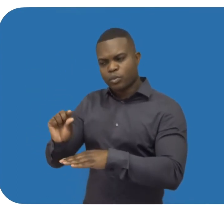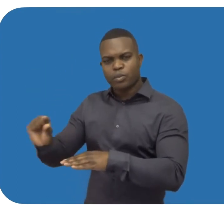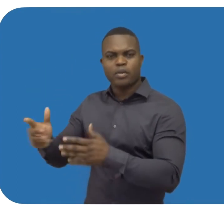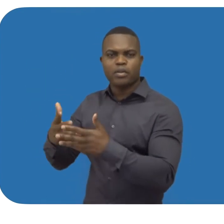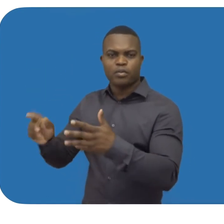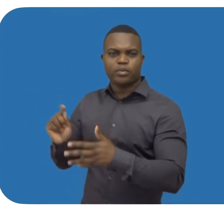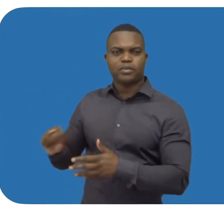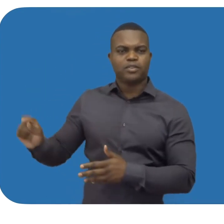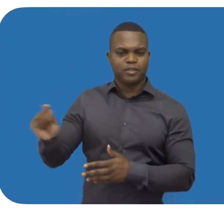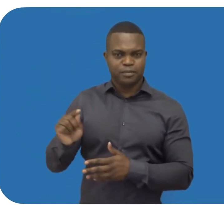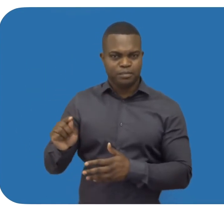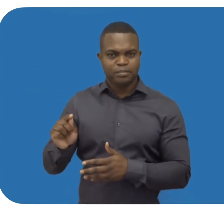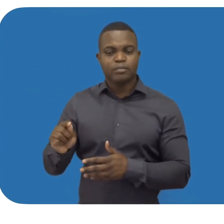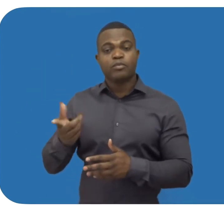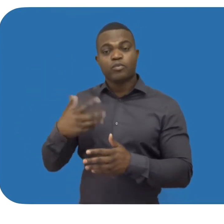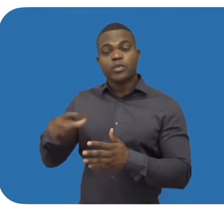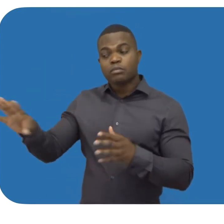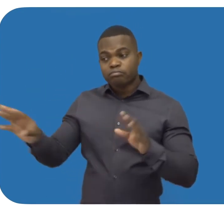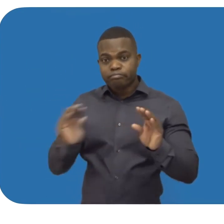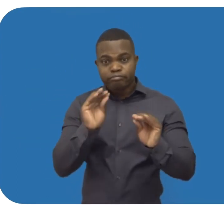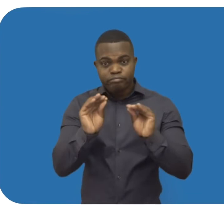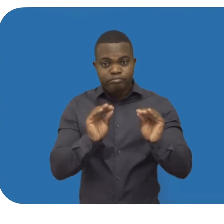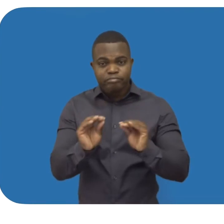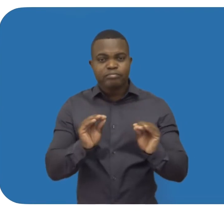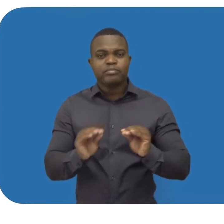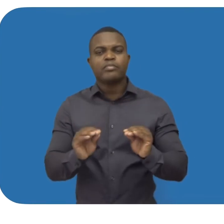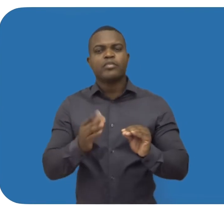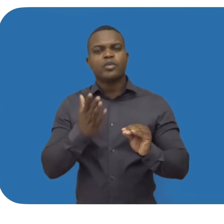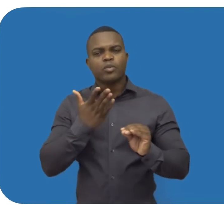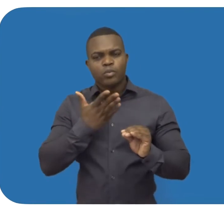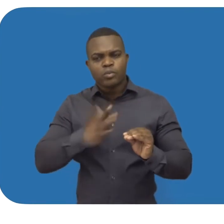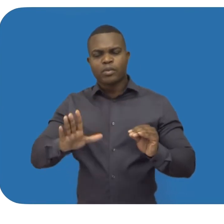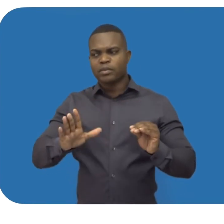and have developed some filter functions to avoid mini-dataset overload.